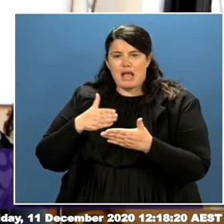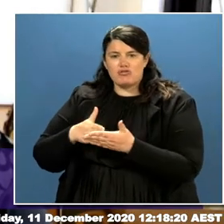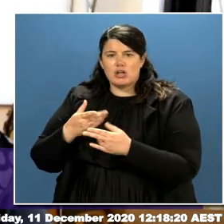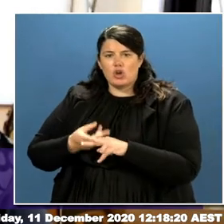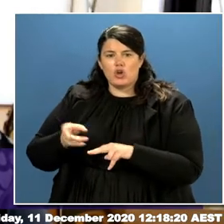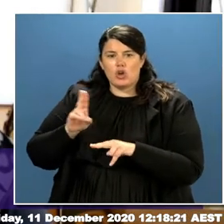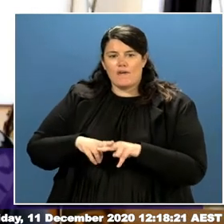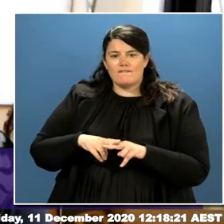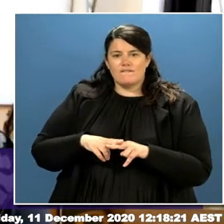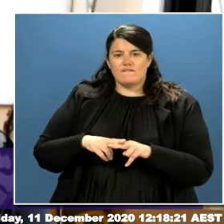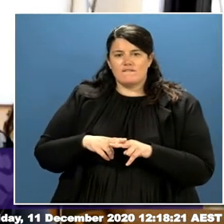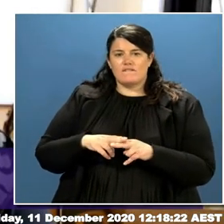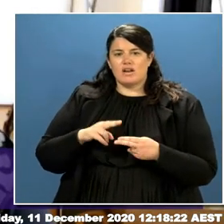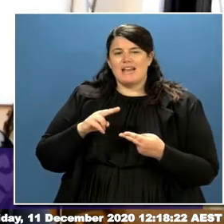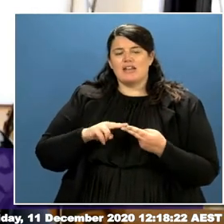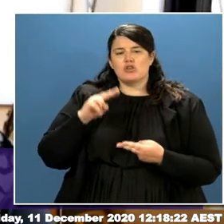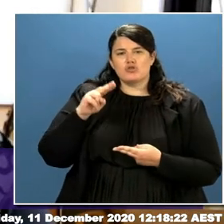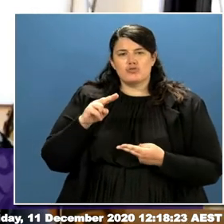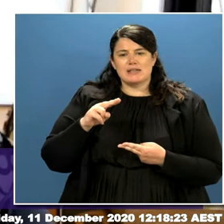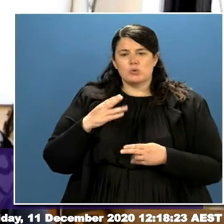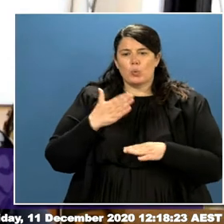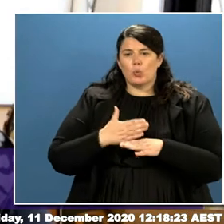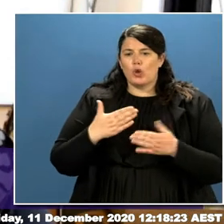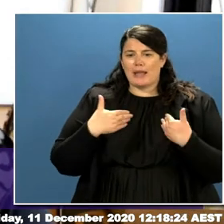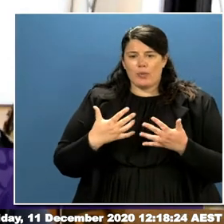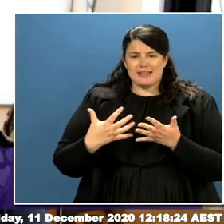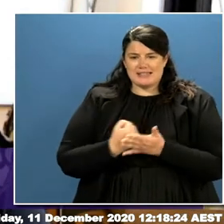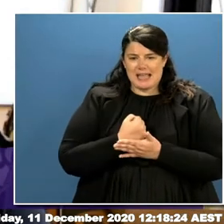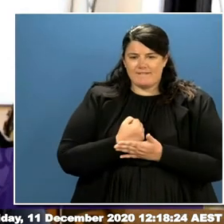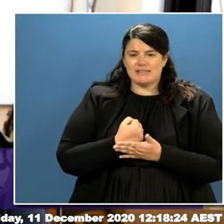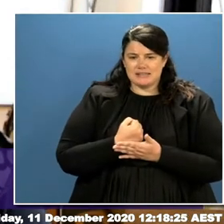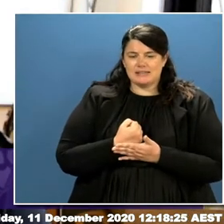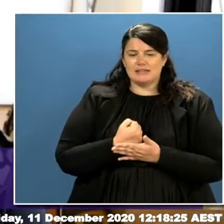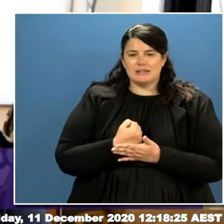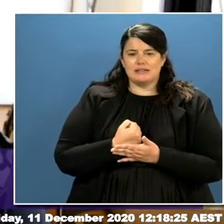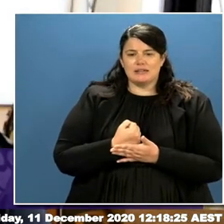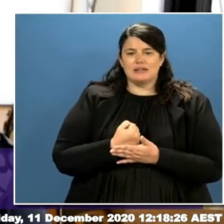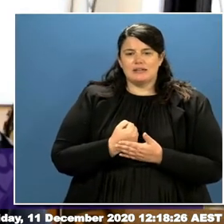increased occupation health and safety complications, whether you could speak